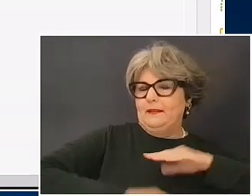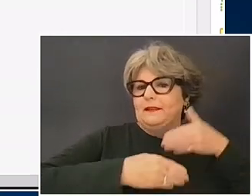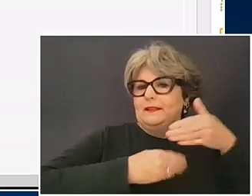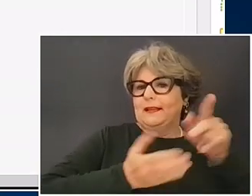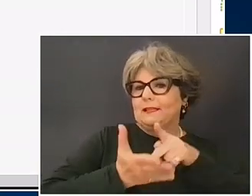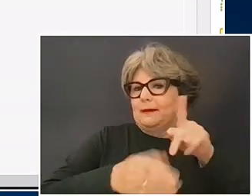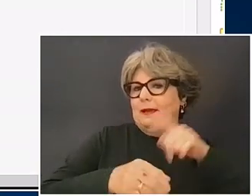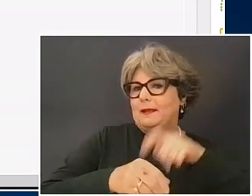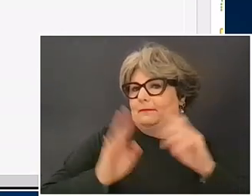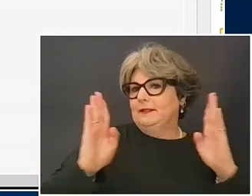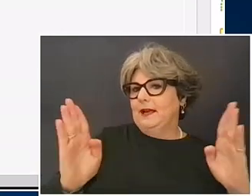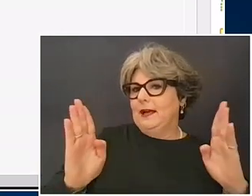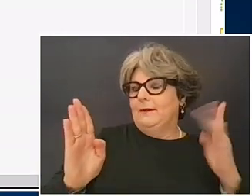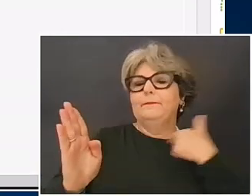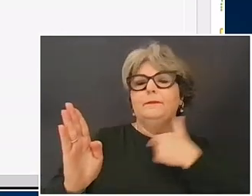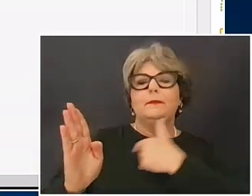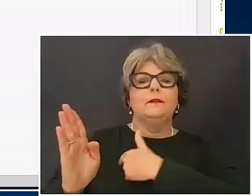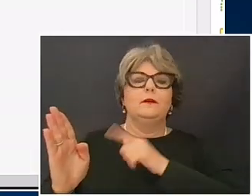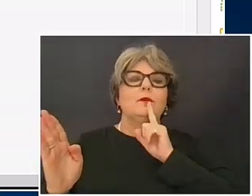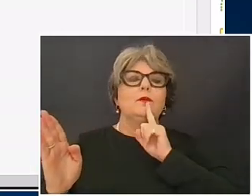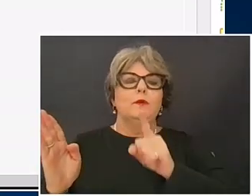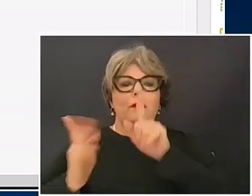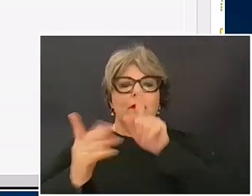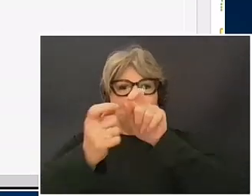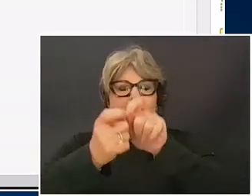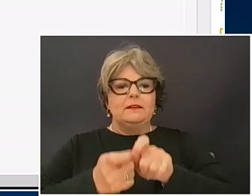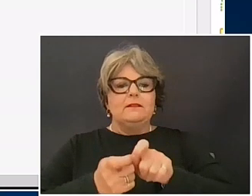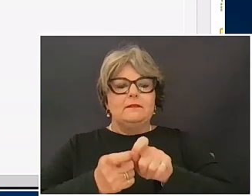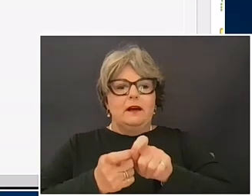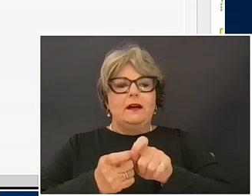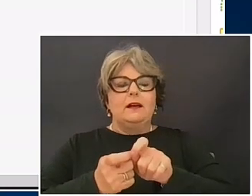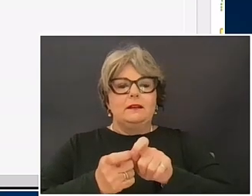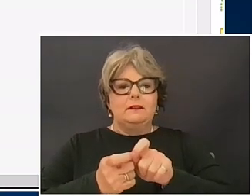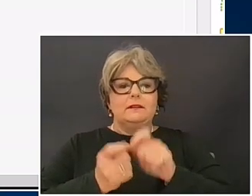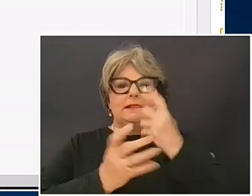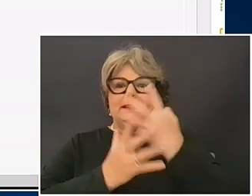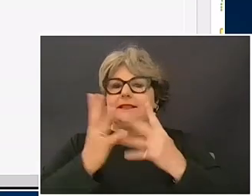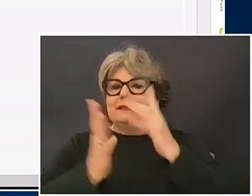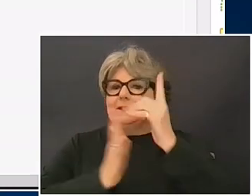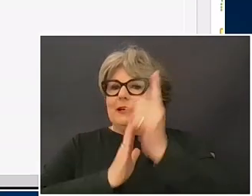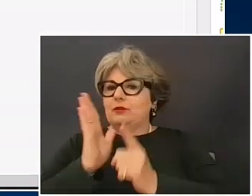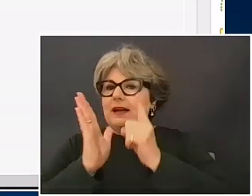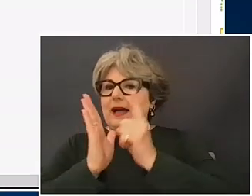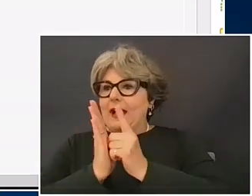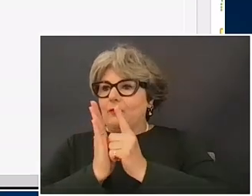We are specifying here that scheduled hours in a payment period don't begin